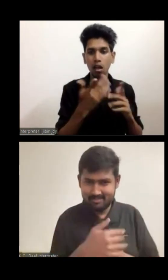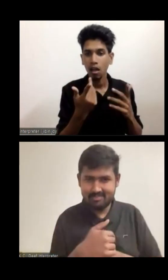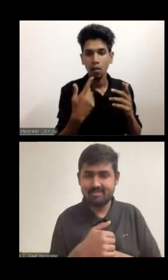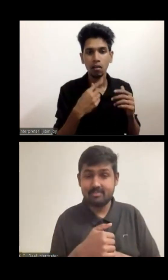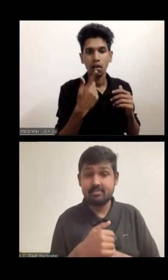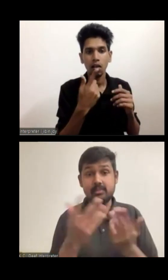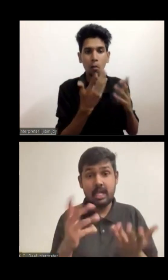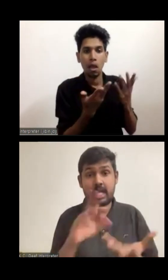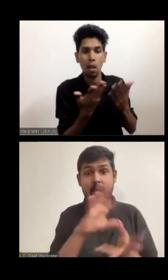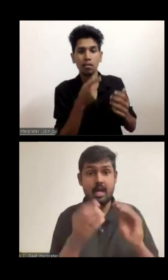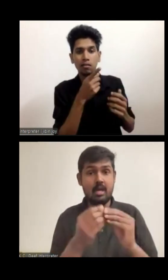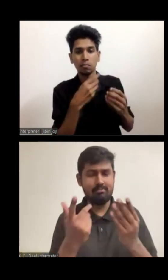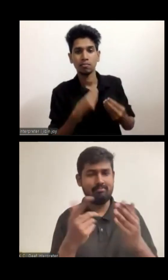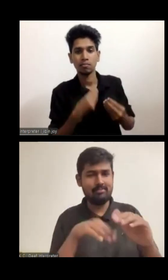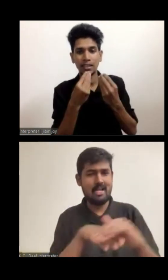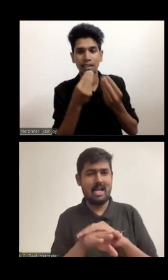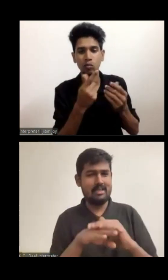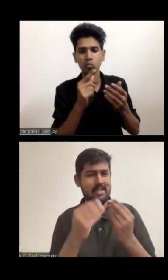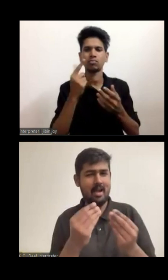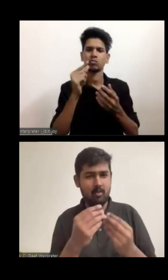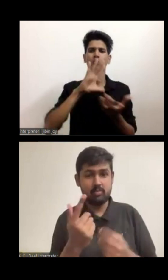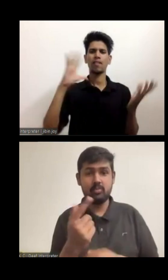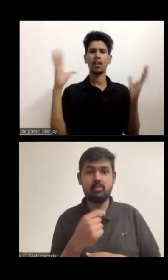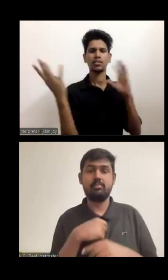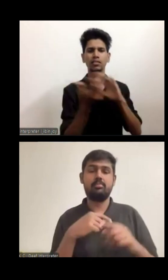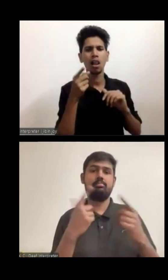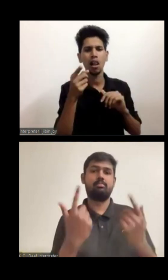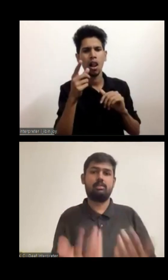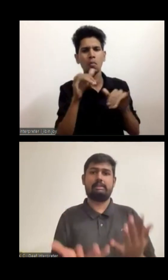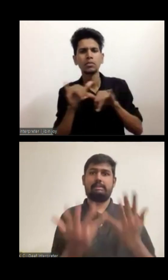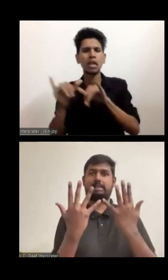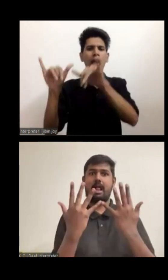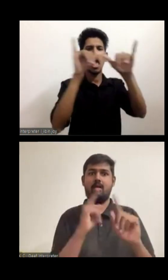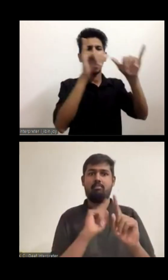You know... This is something that... Is required for... Making your things accessible... What we are doing... And you know...